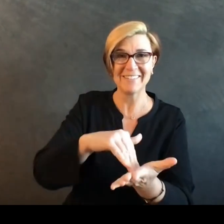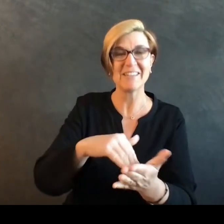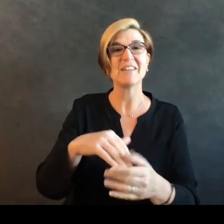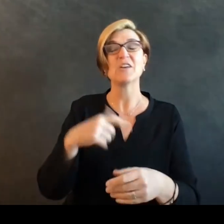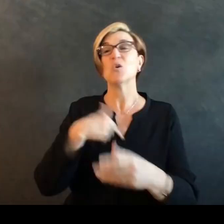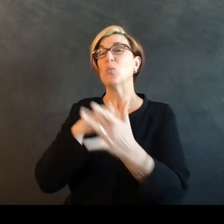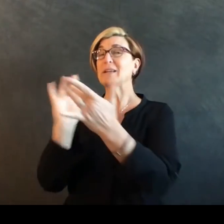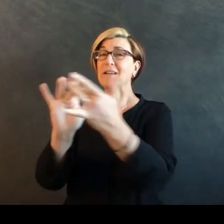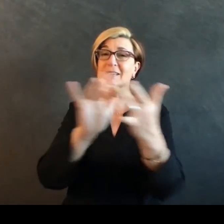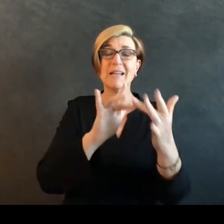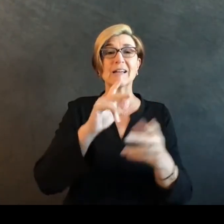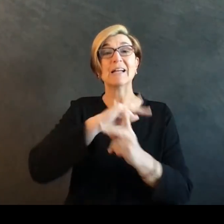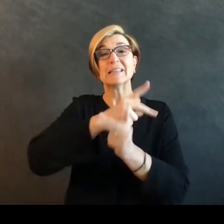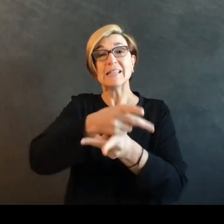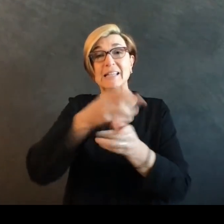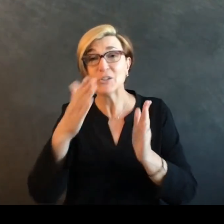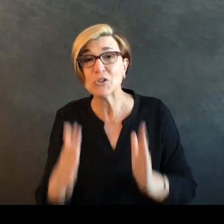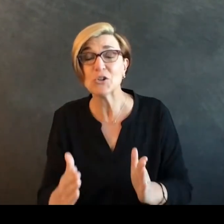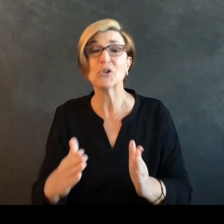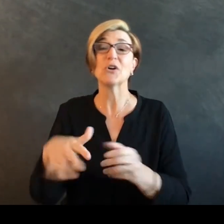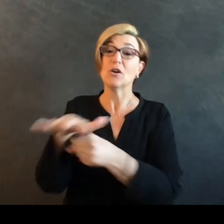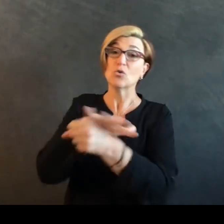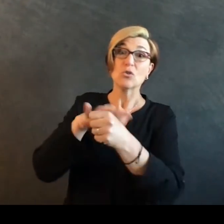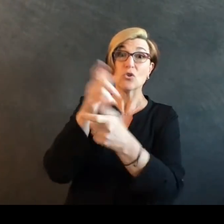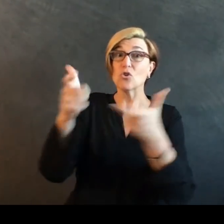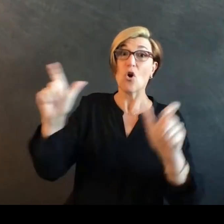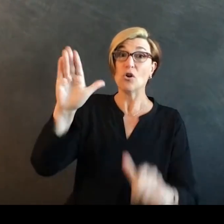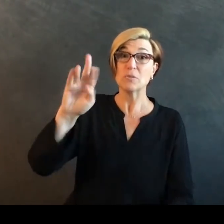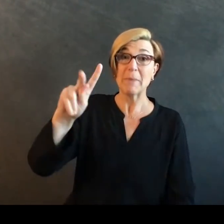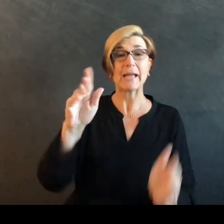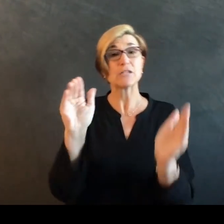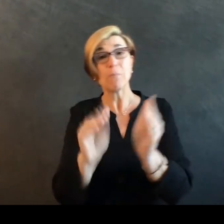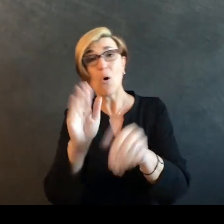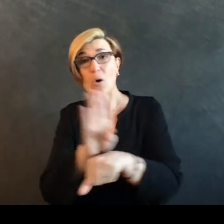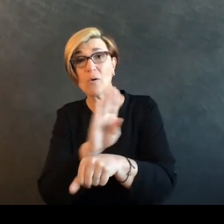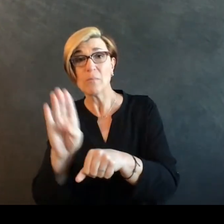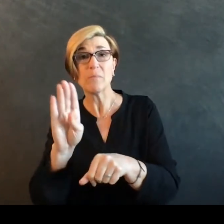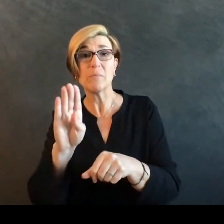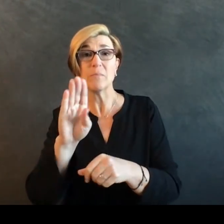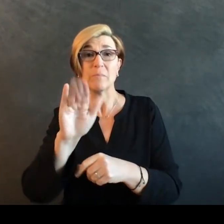spent the last 24 hours making this system even easier so this